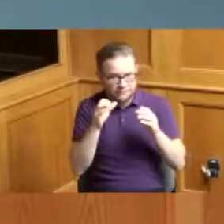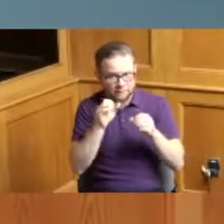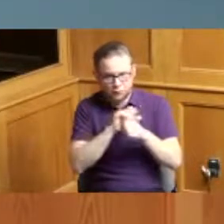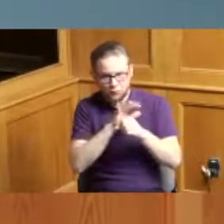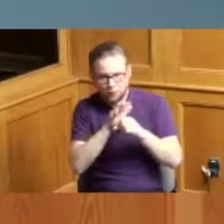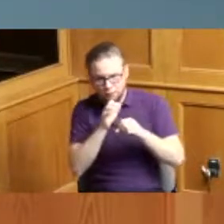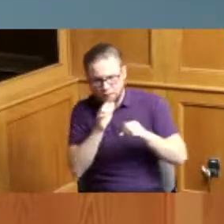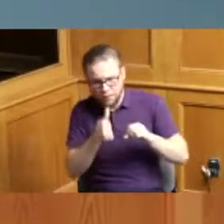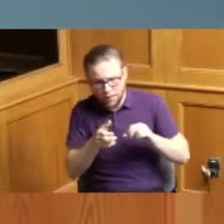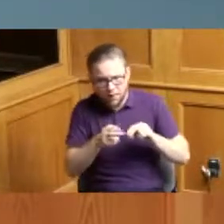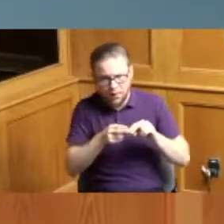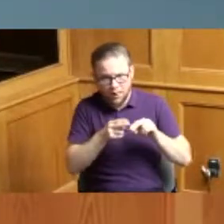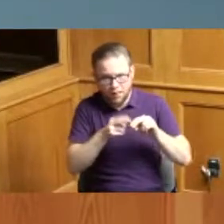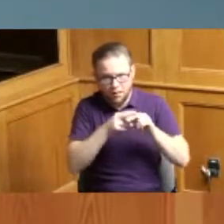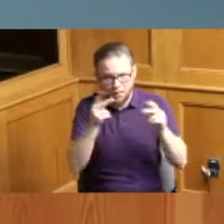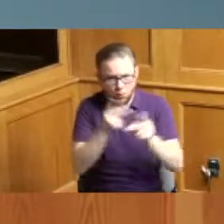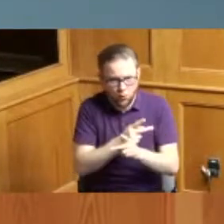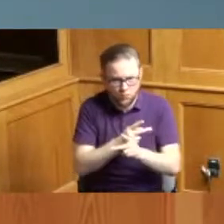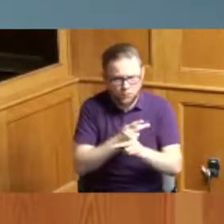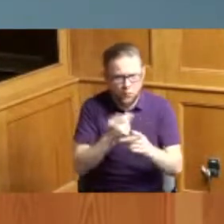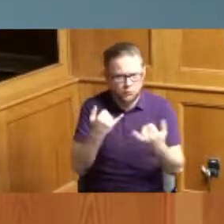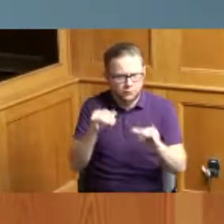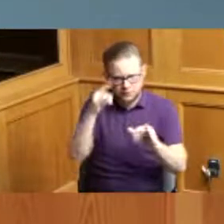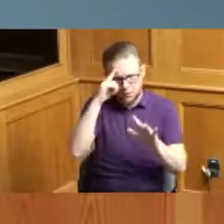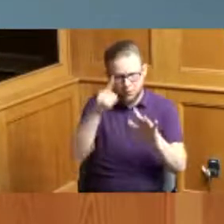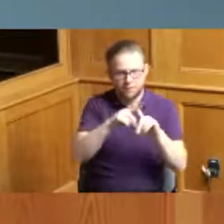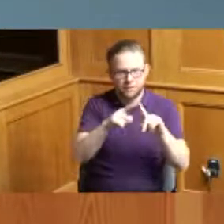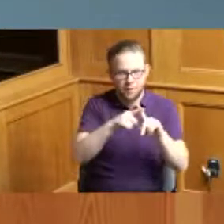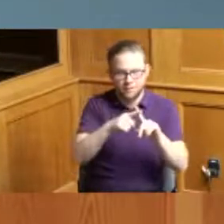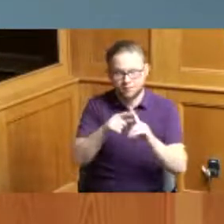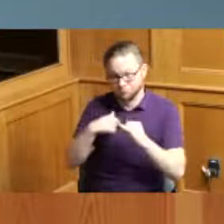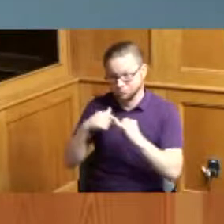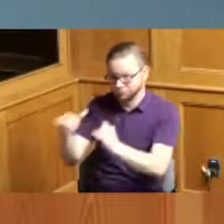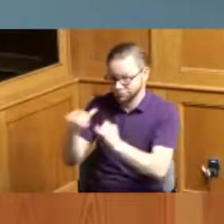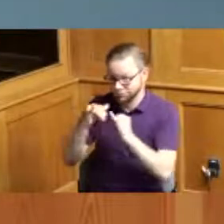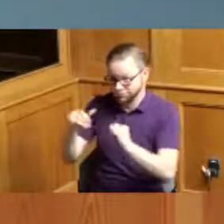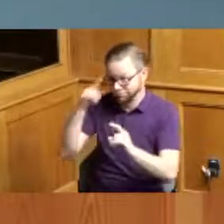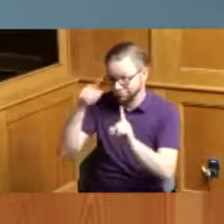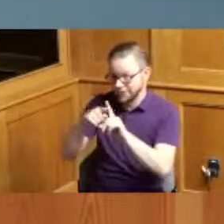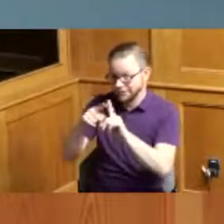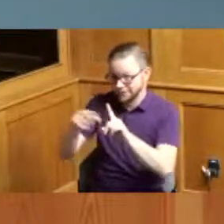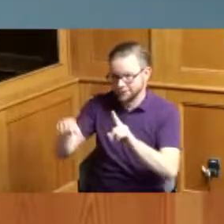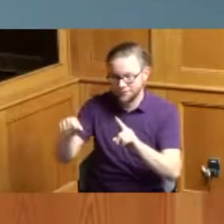we'll keep thinking positive about that thinking it as well yeah absolutely Vice President race